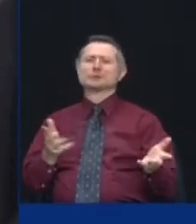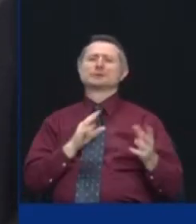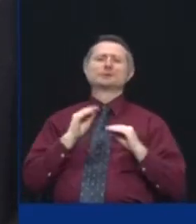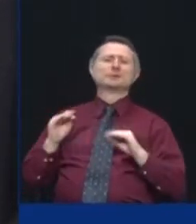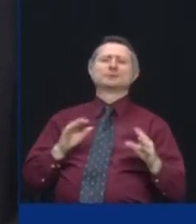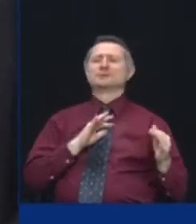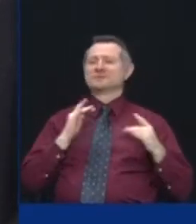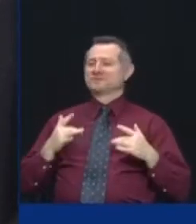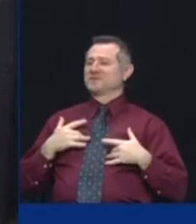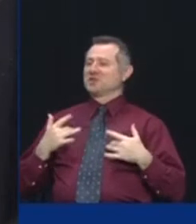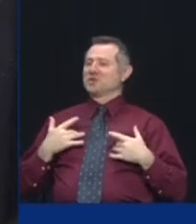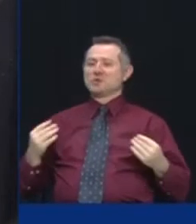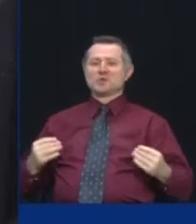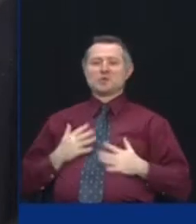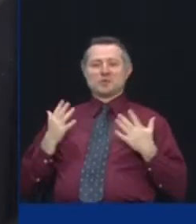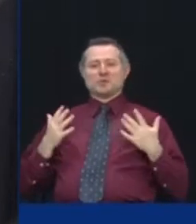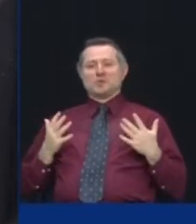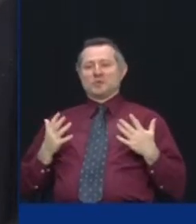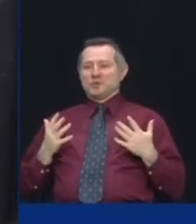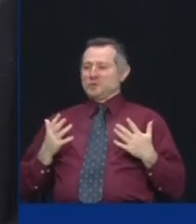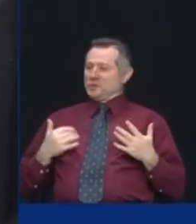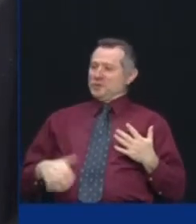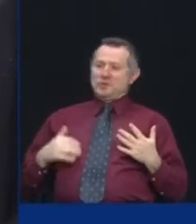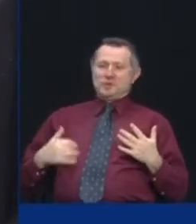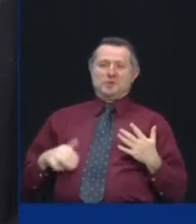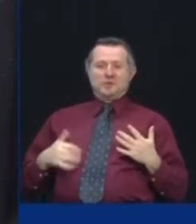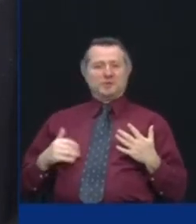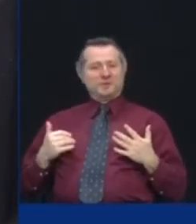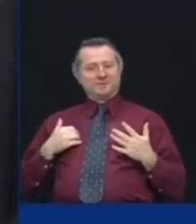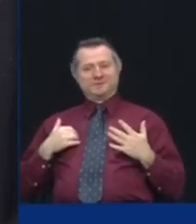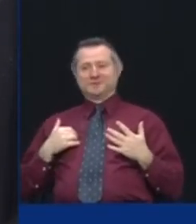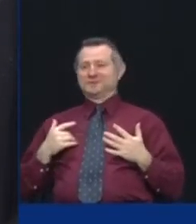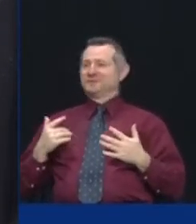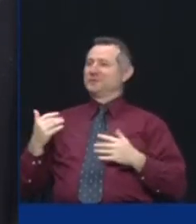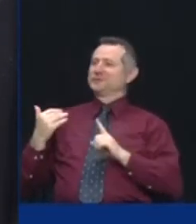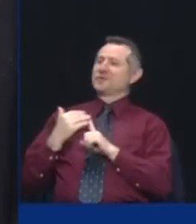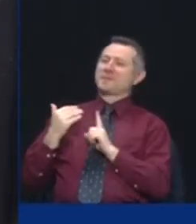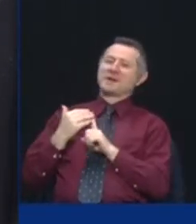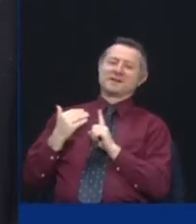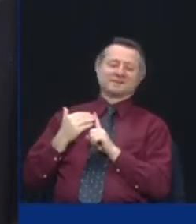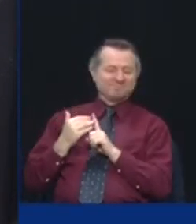THAT CROWD GOING INTO THE BALLPARK WAS REALLY ELECTRIC.